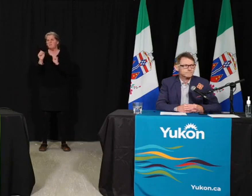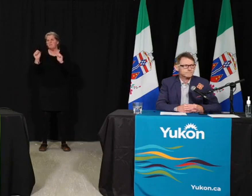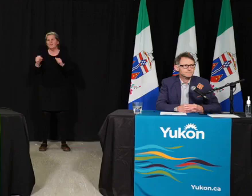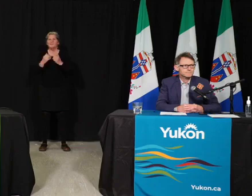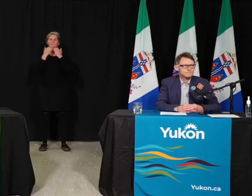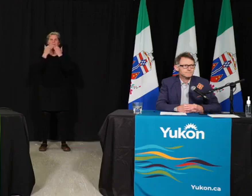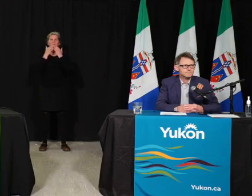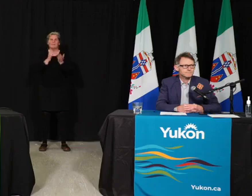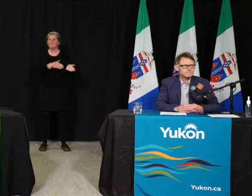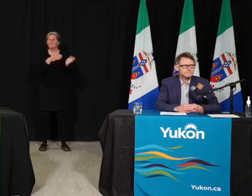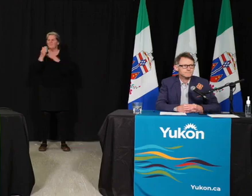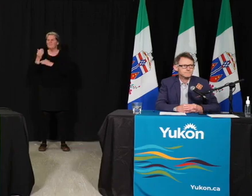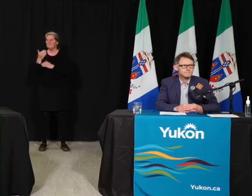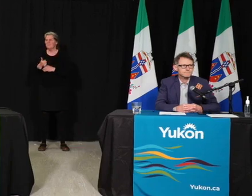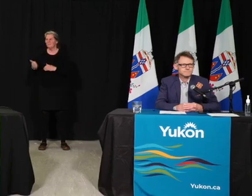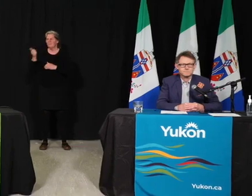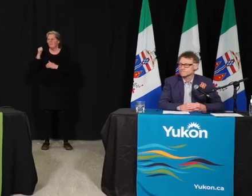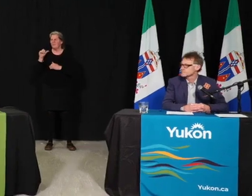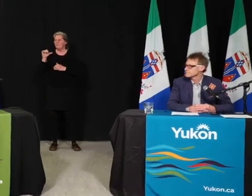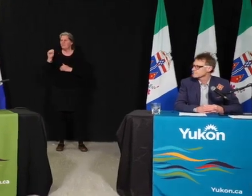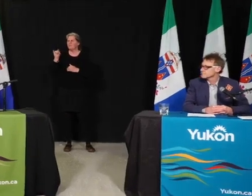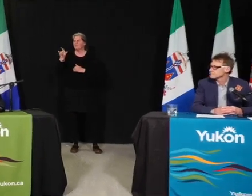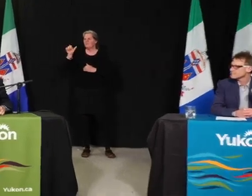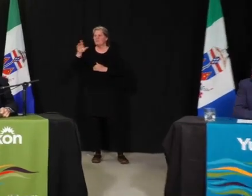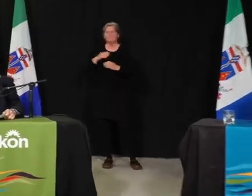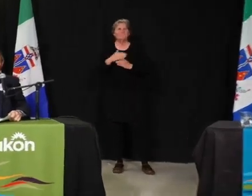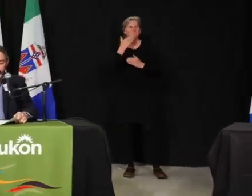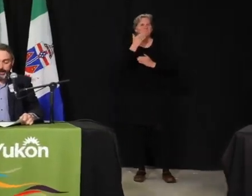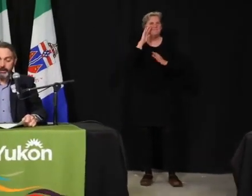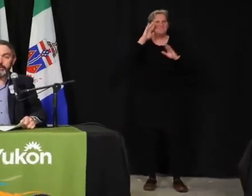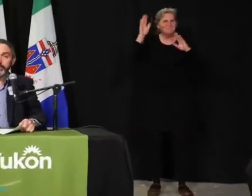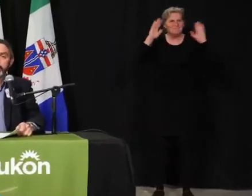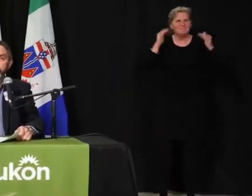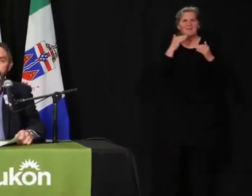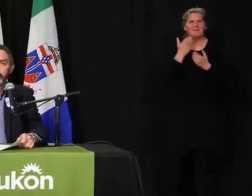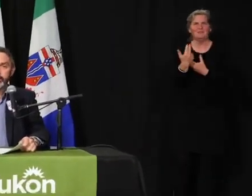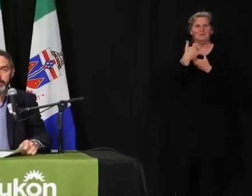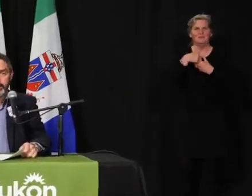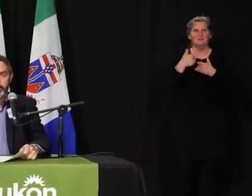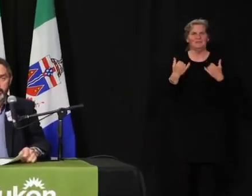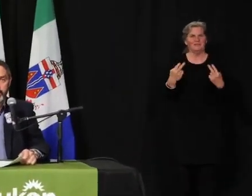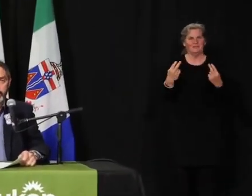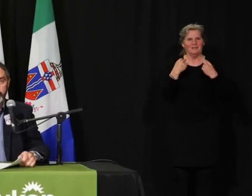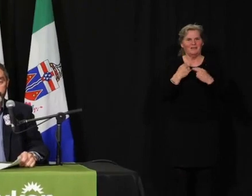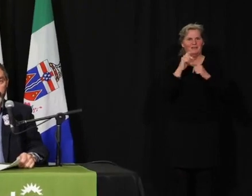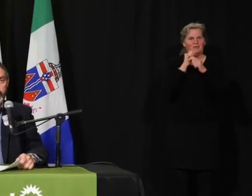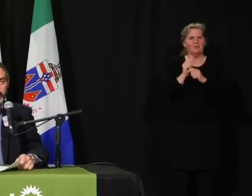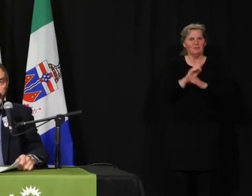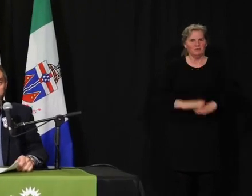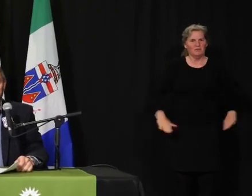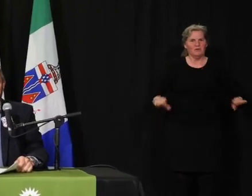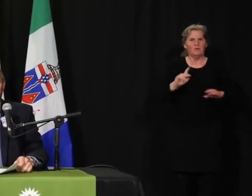Thank you. Premier Silver? Thank you, Pat. Hello everyone. Thank you for joining us on the traditional territory of the